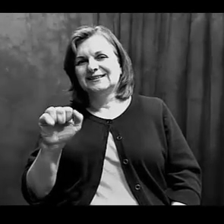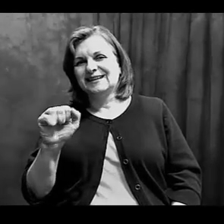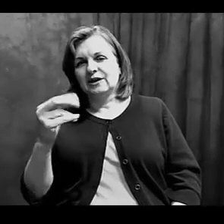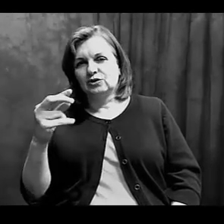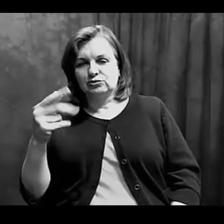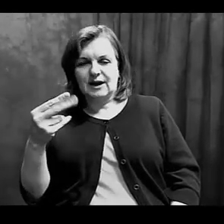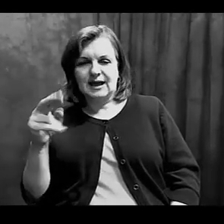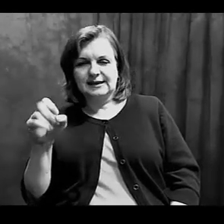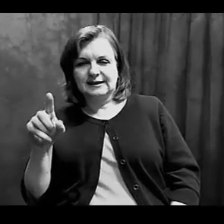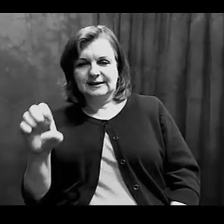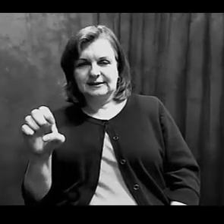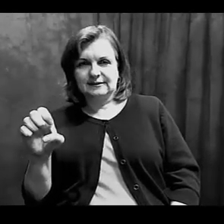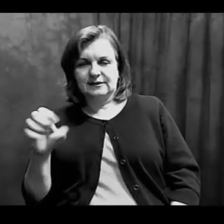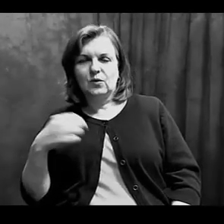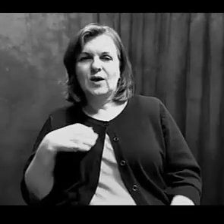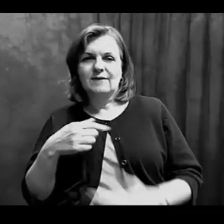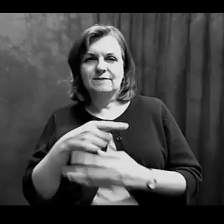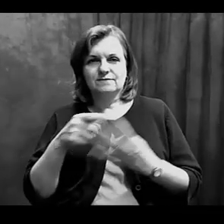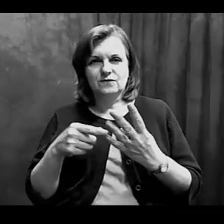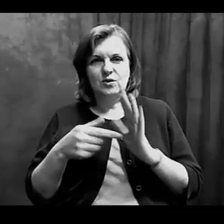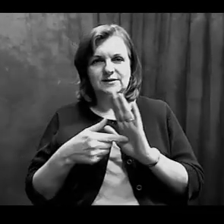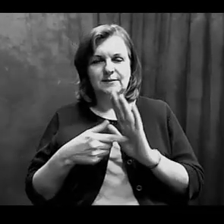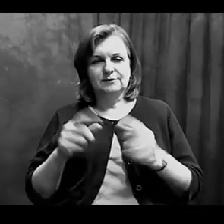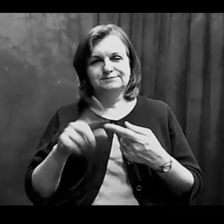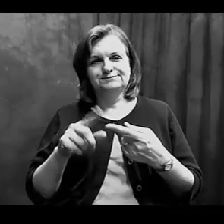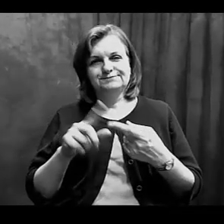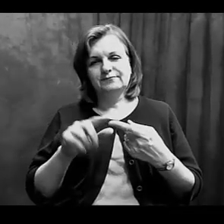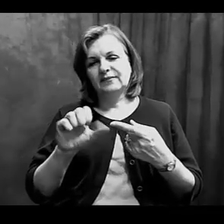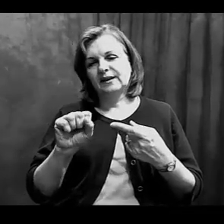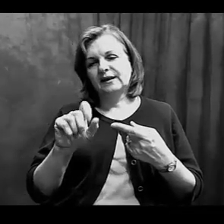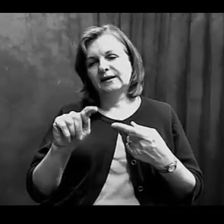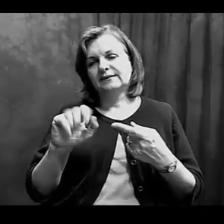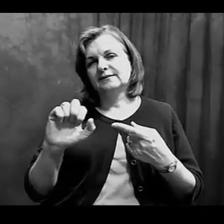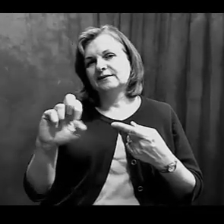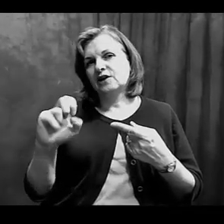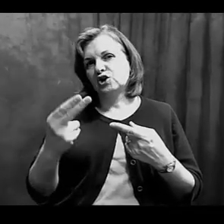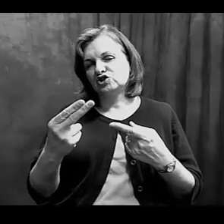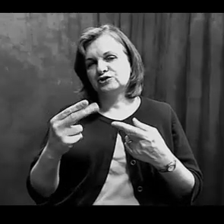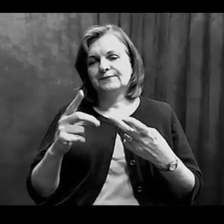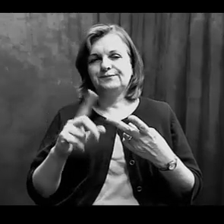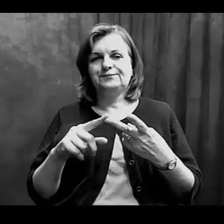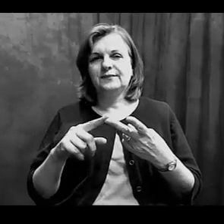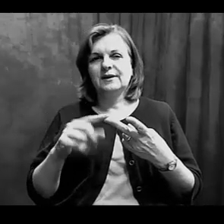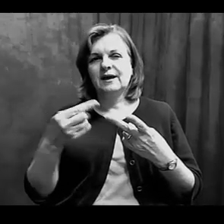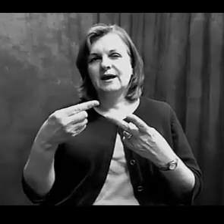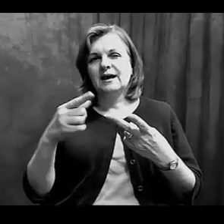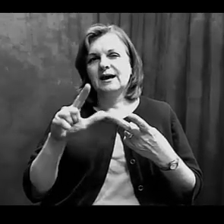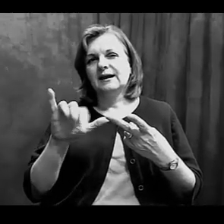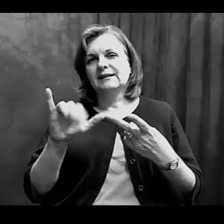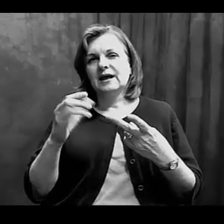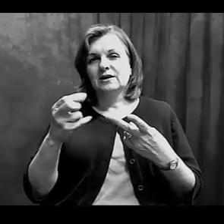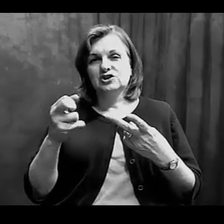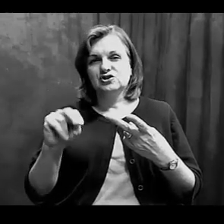that is of some substance and I have 4 examples here for you -- starch that you're probably familiar with